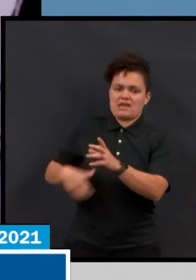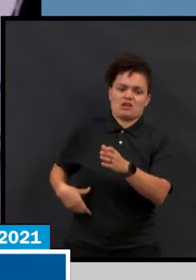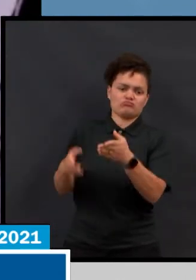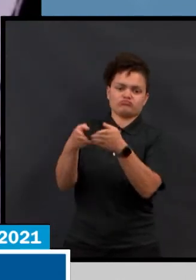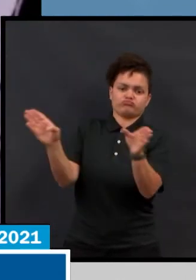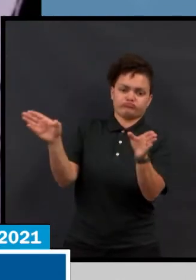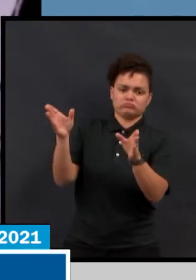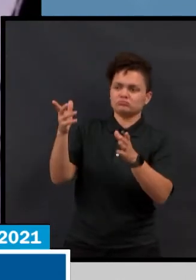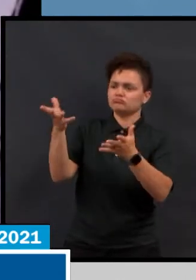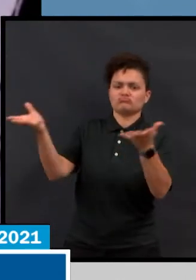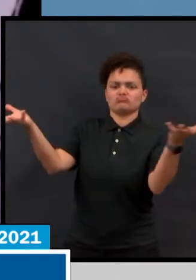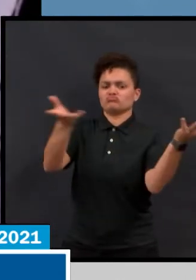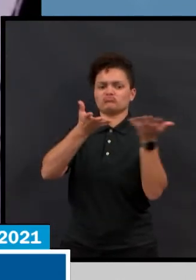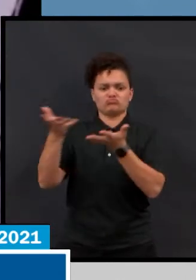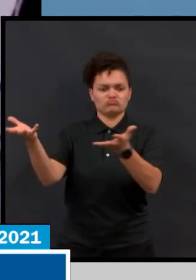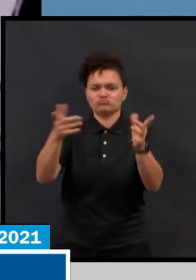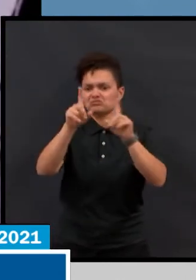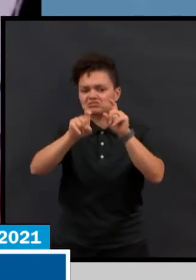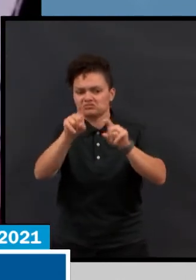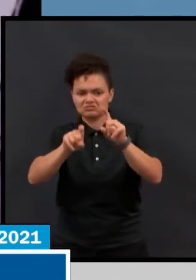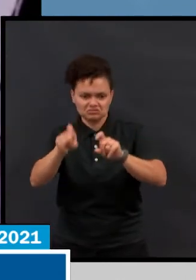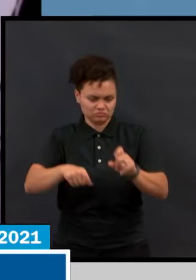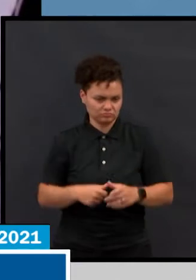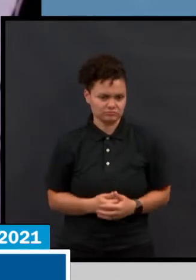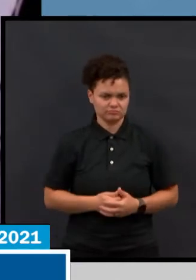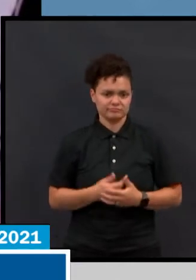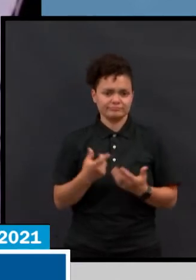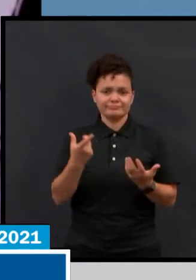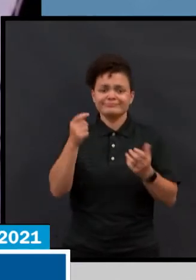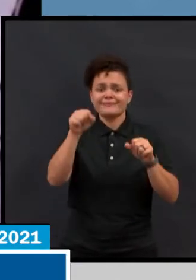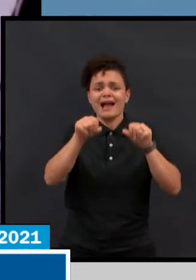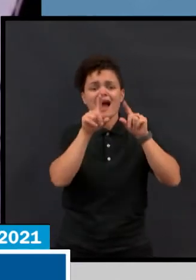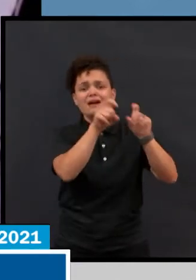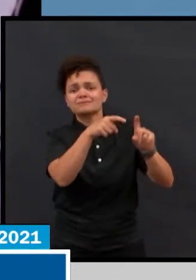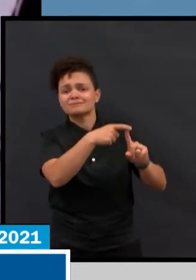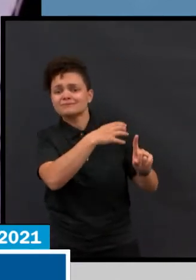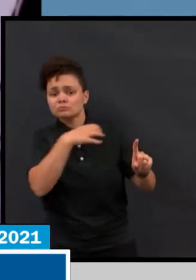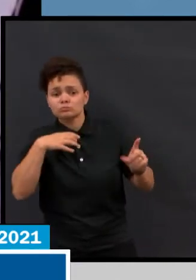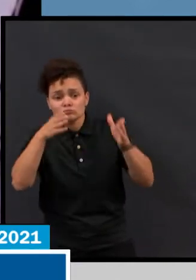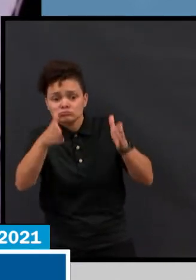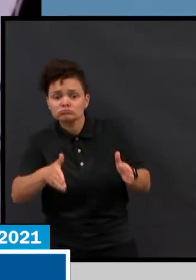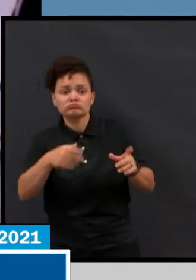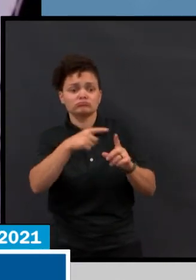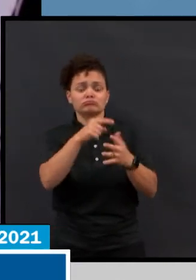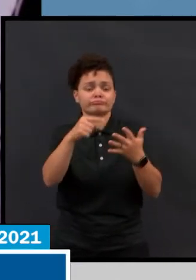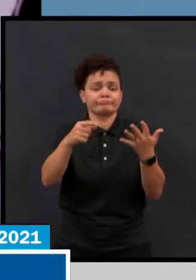individuals the mayor and councilman herndon and any other department head who is also on so you